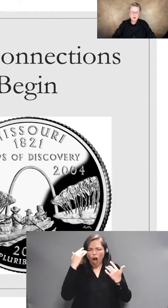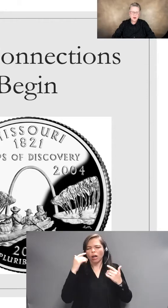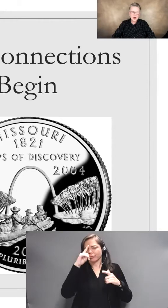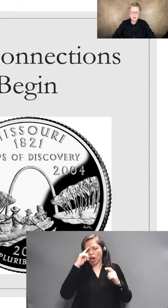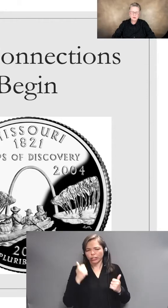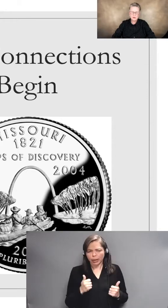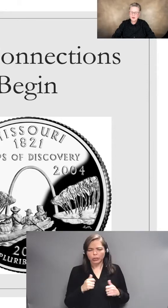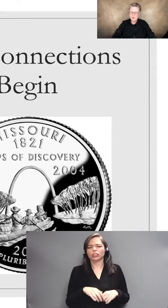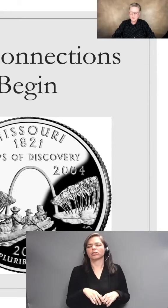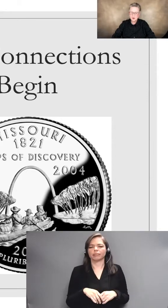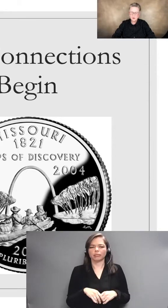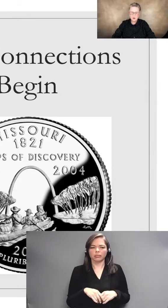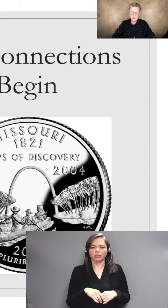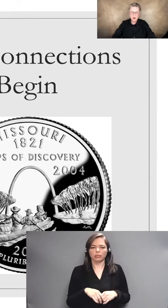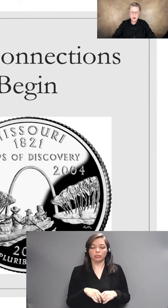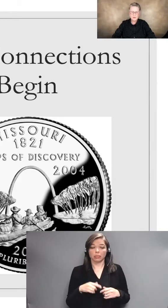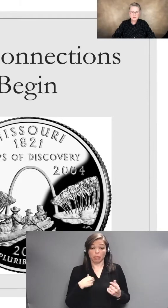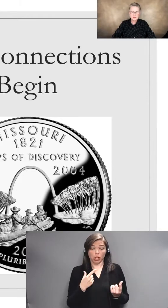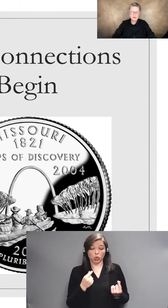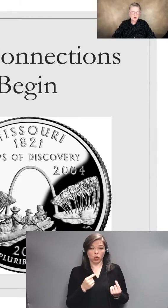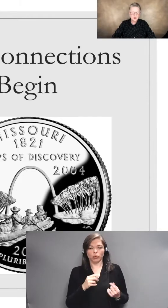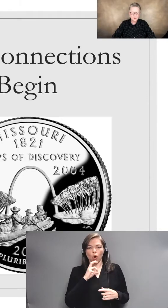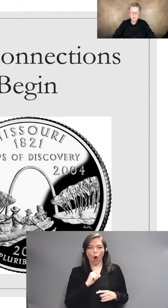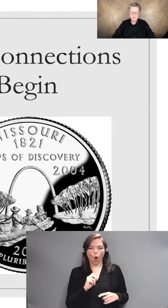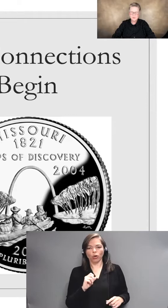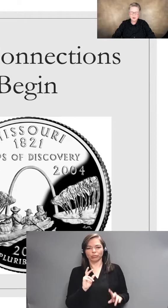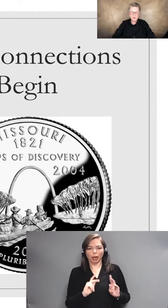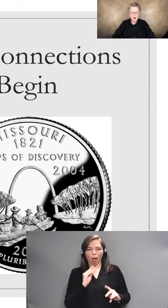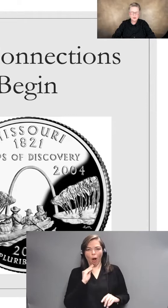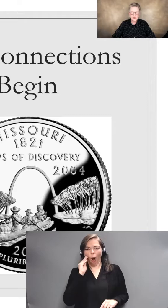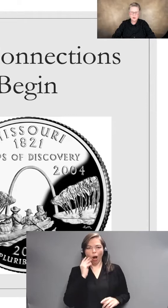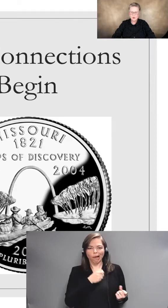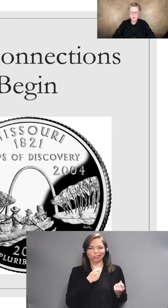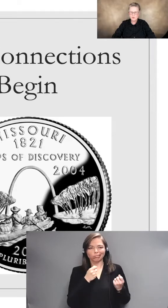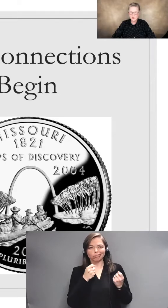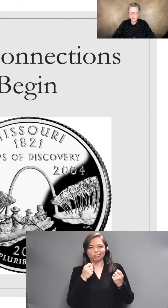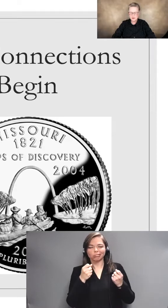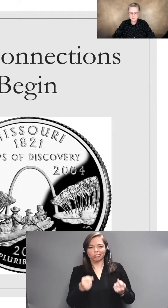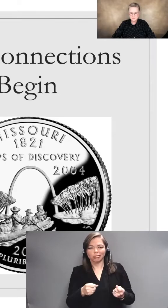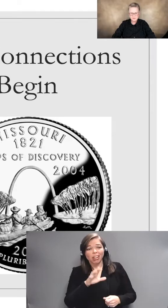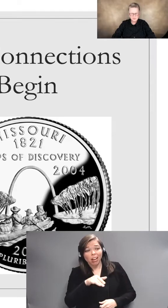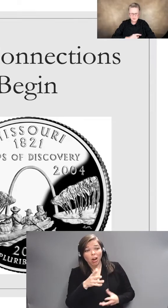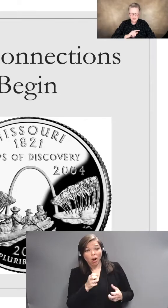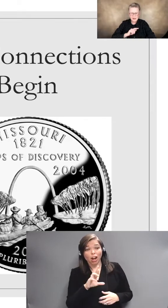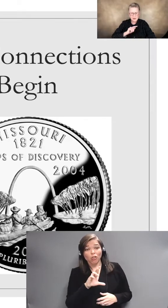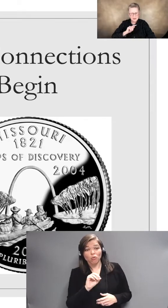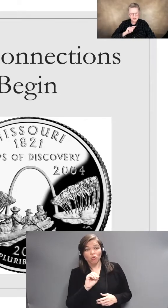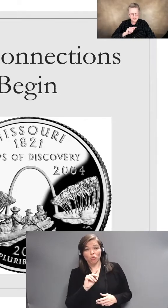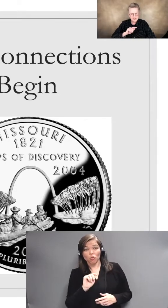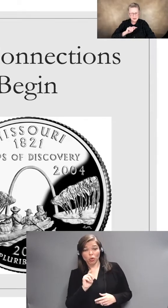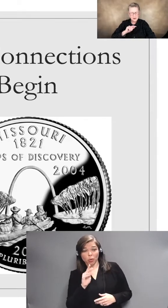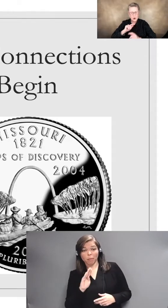I would drive up to the old folks home and get her, we'd run and go get root beer floats, now this